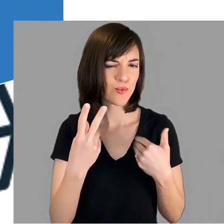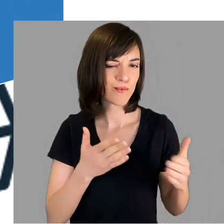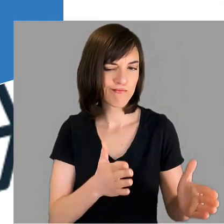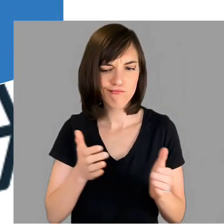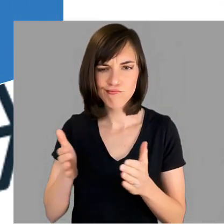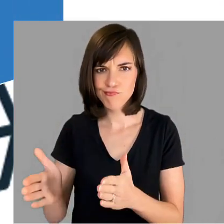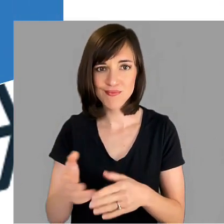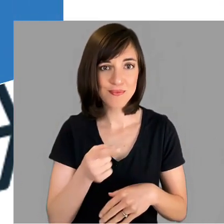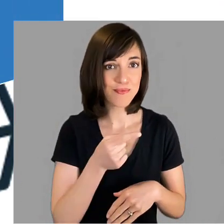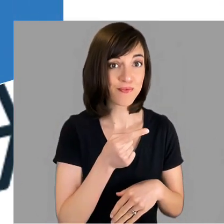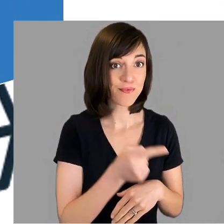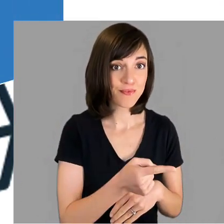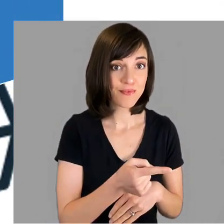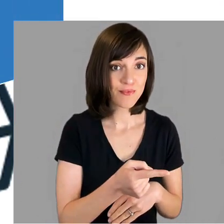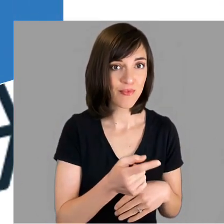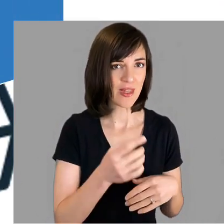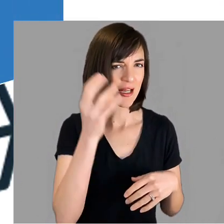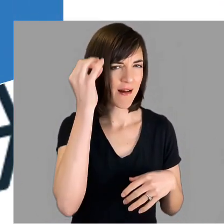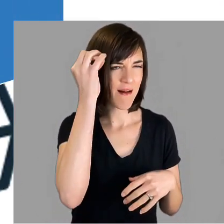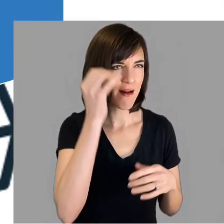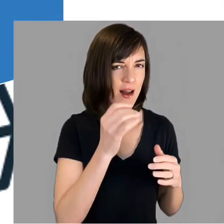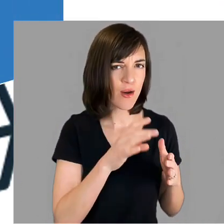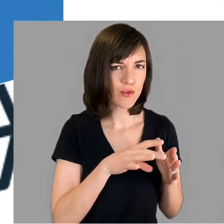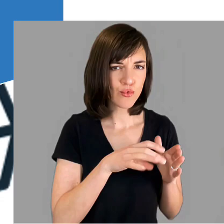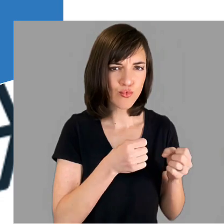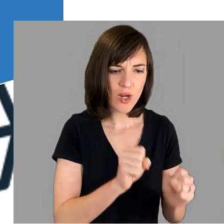There are "two layers of problem solving when using strategies: